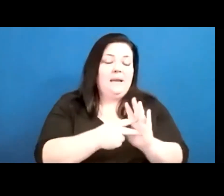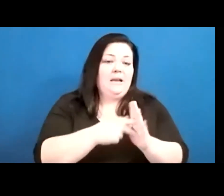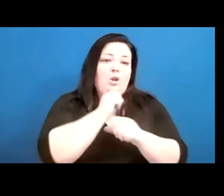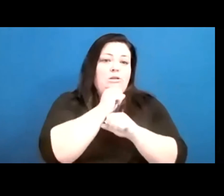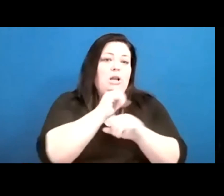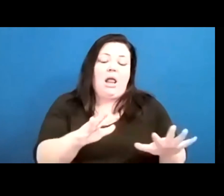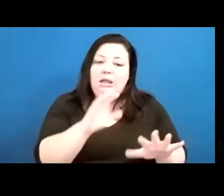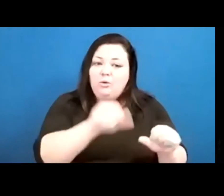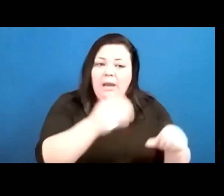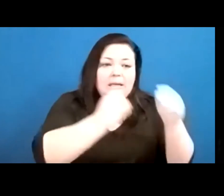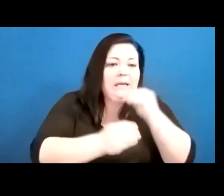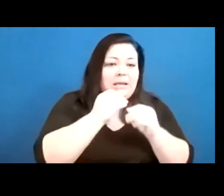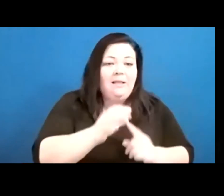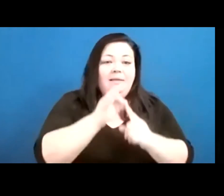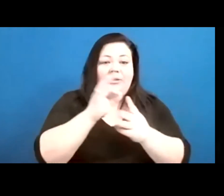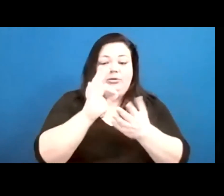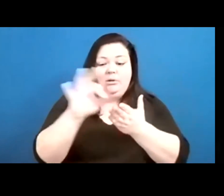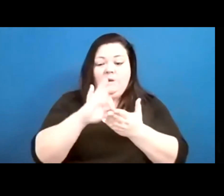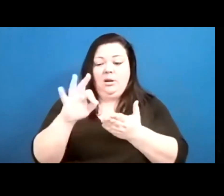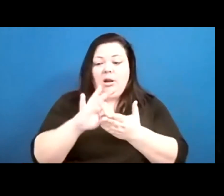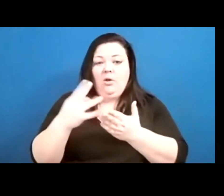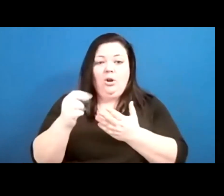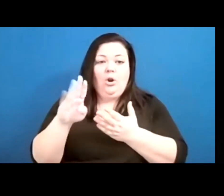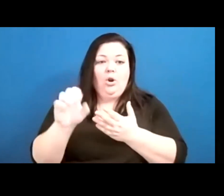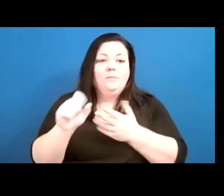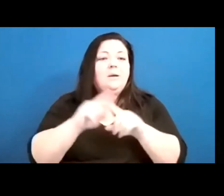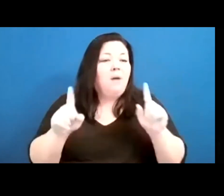unless you are counting the herbs/ but the peppermint and chocolate mint/